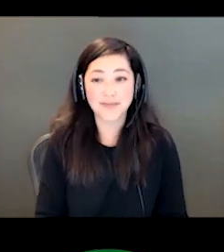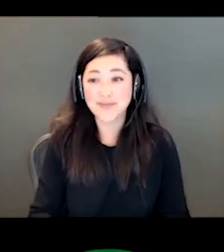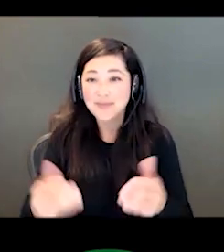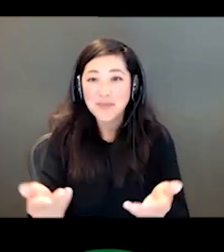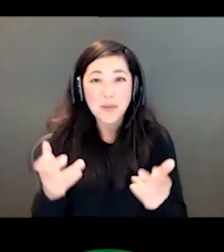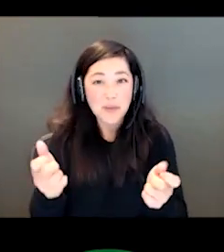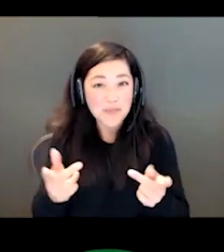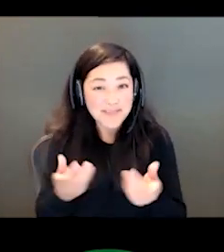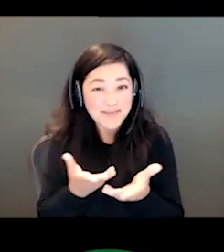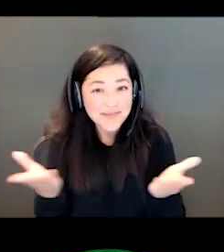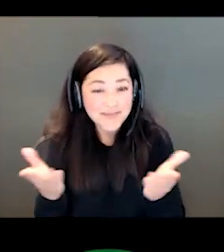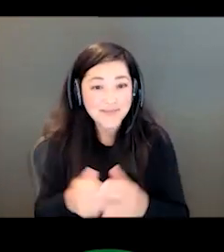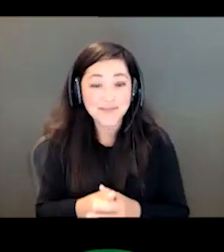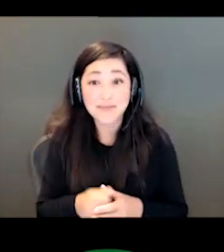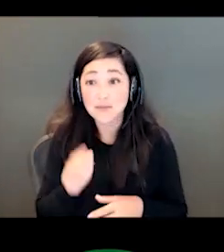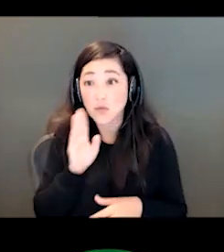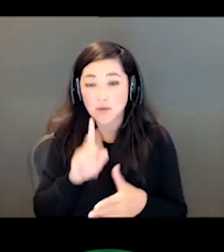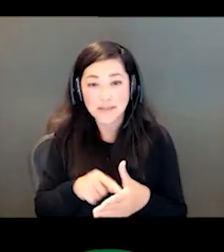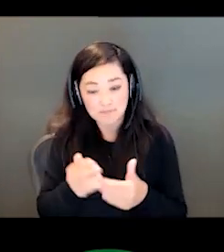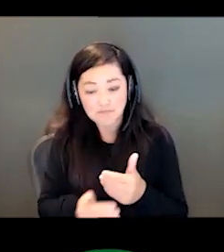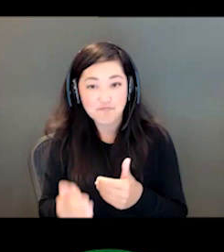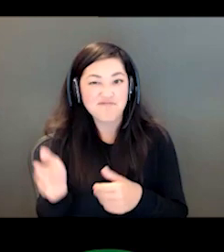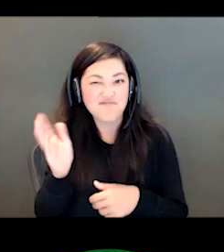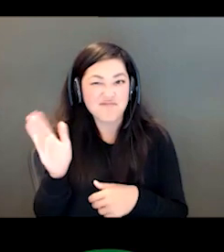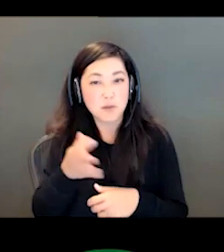Welcome back everyone, we will be starting the next presentation shortly